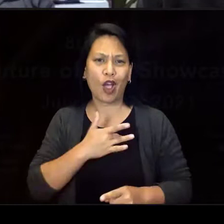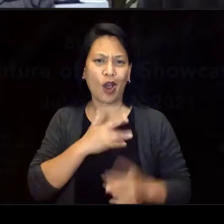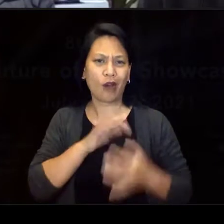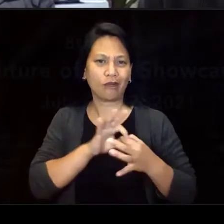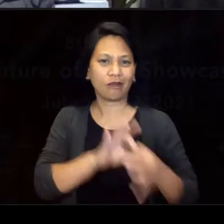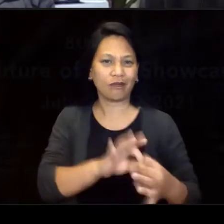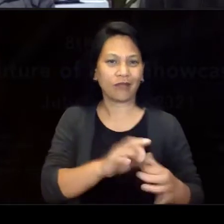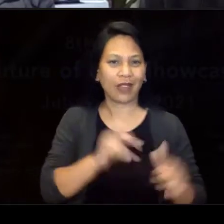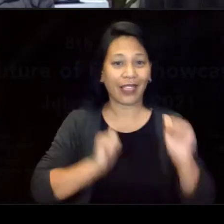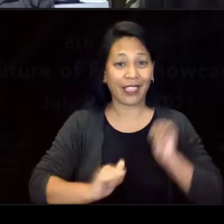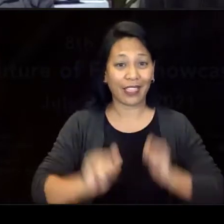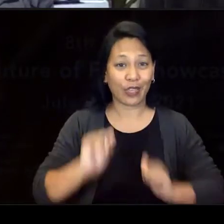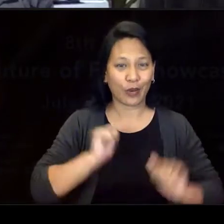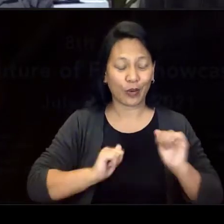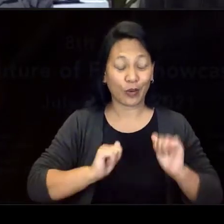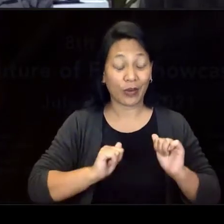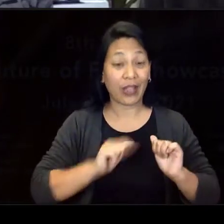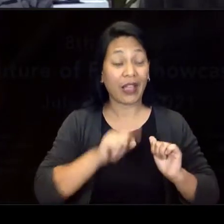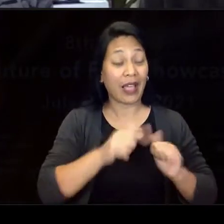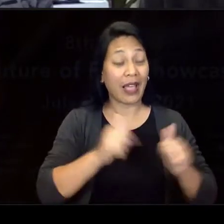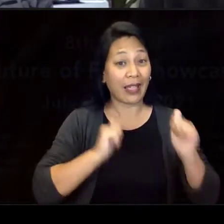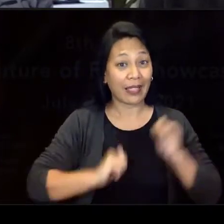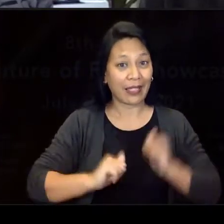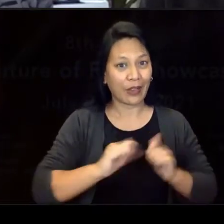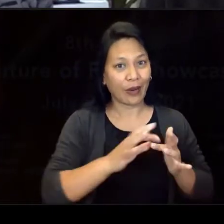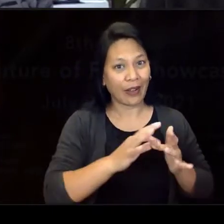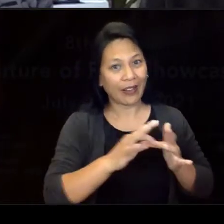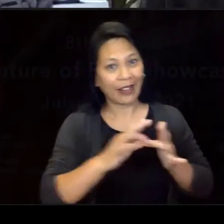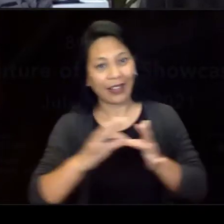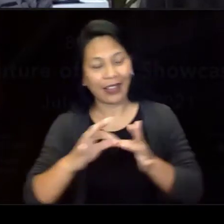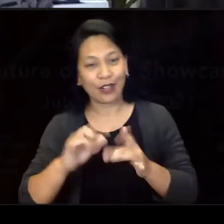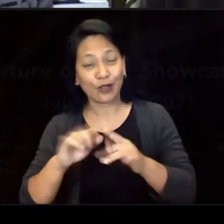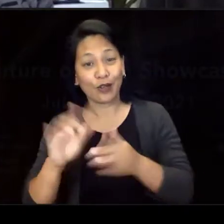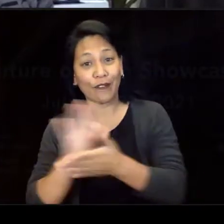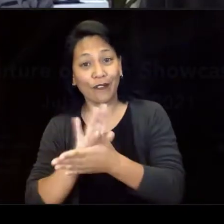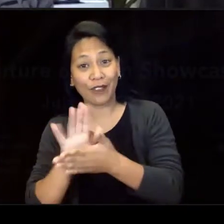And then, theatre brought me into film and TV. So I was a dancer on there, actor.